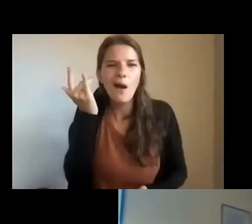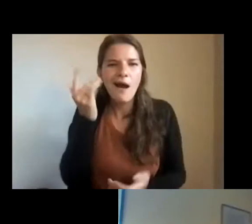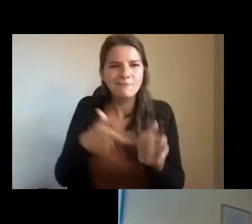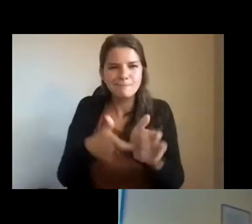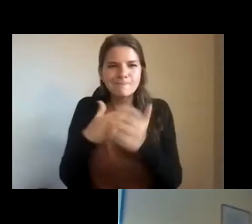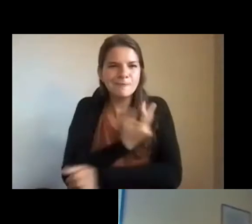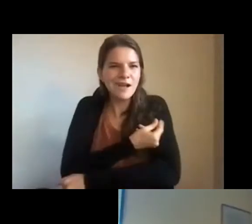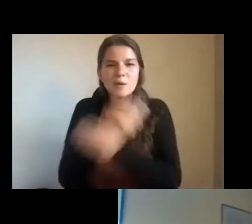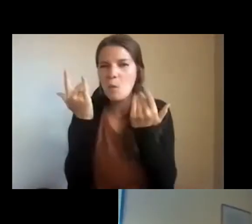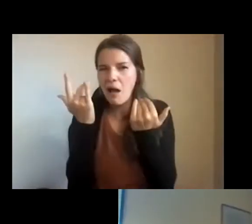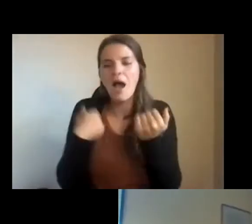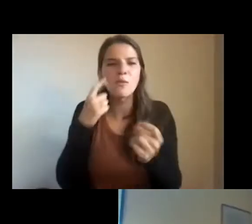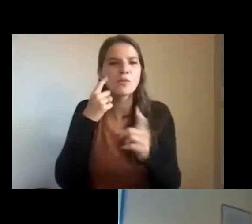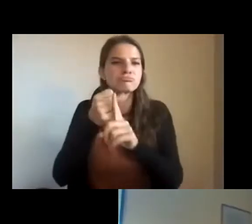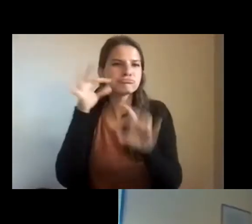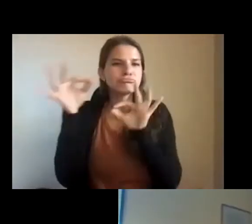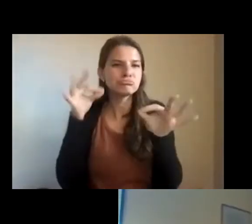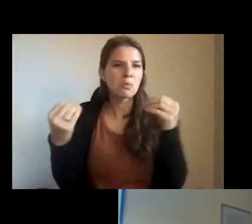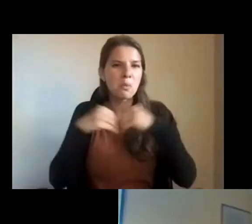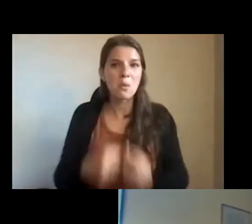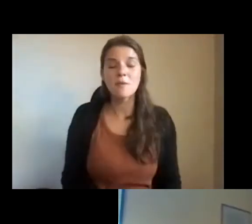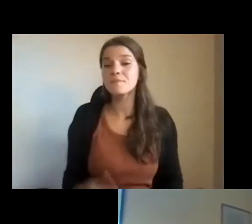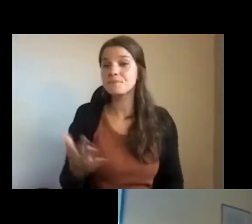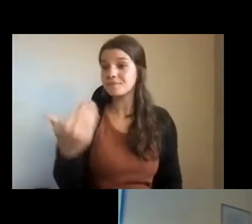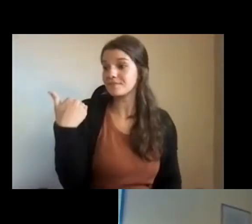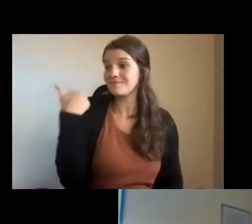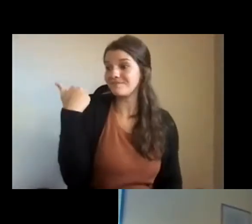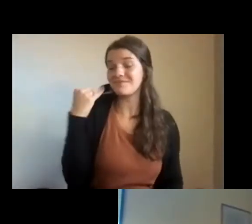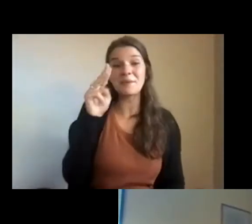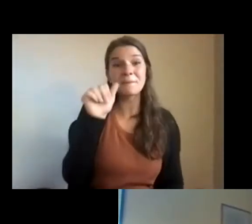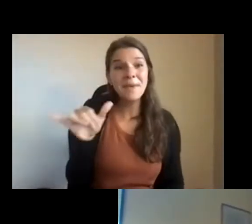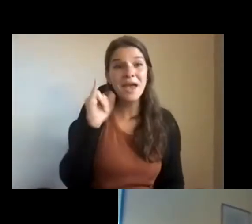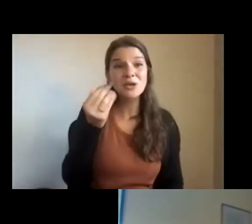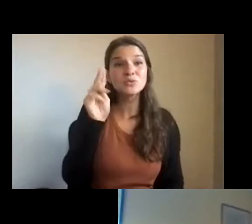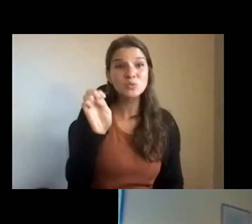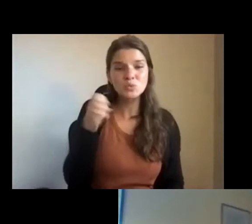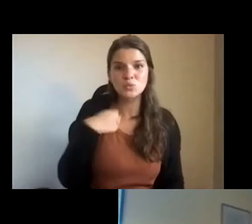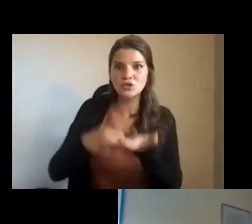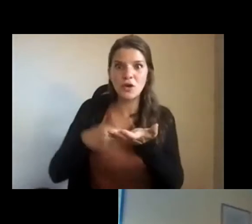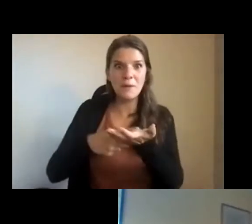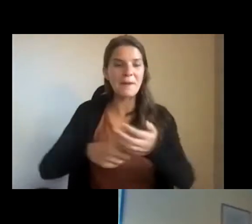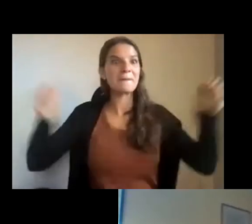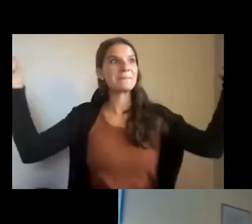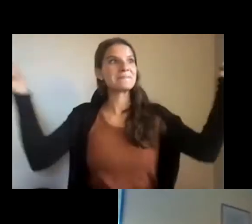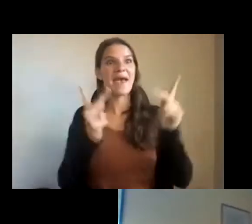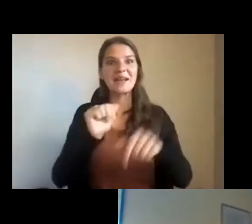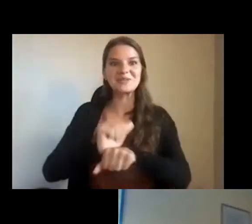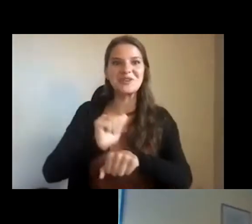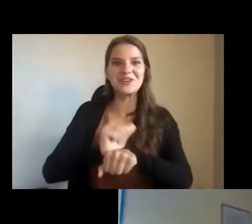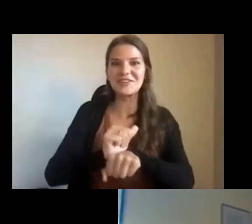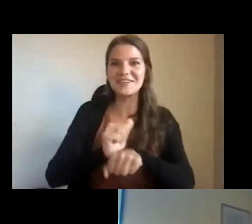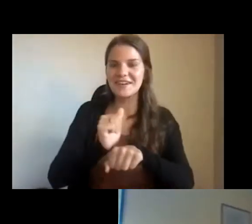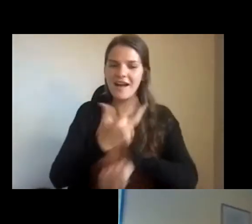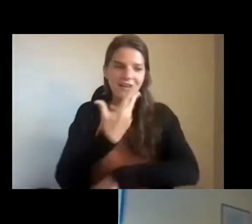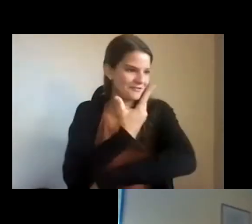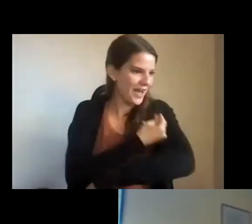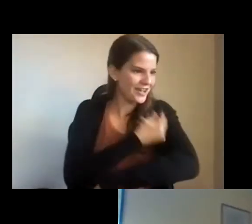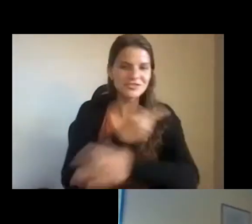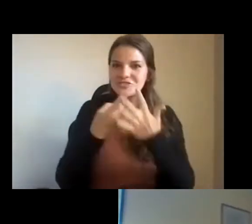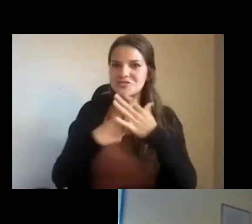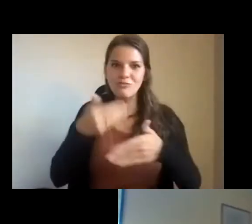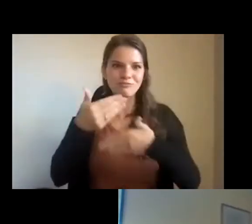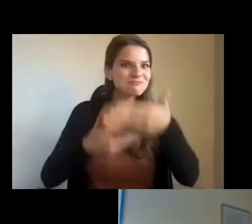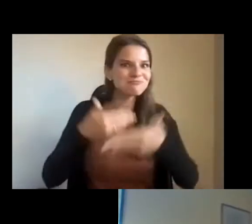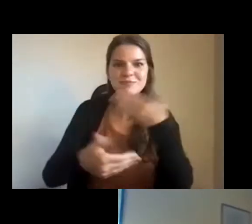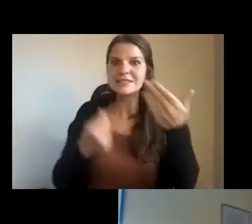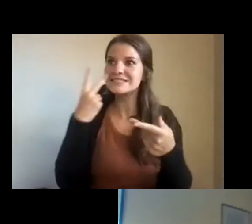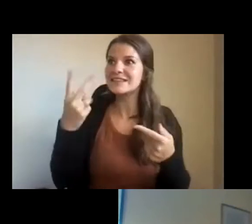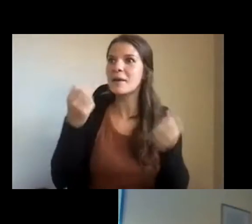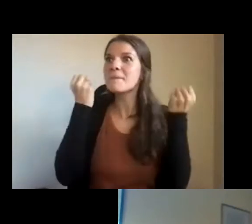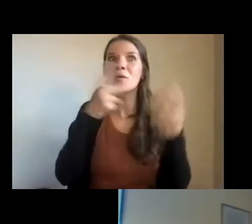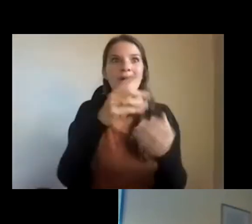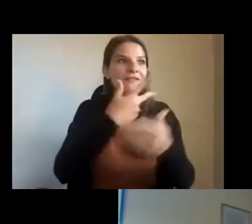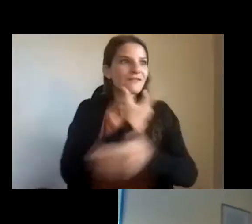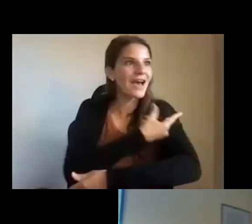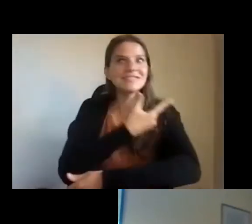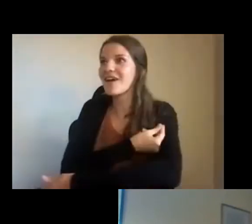If you go you know last May /June we started talking about returning to work. The vaccine was coming on board we were seeing large numbers of people vaccinated. We first got our health care